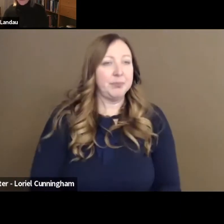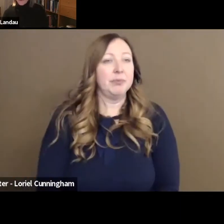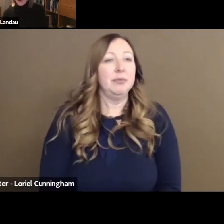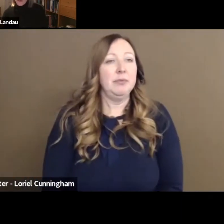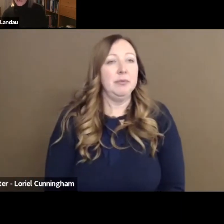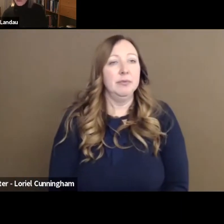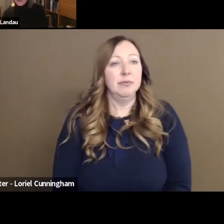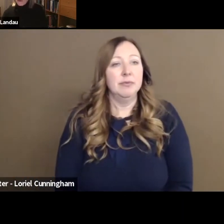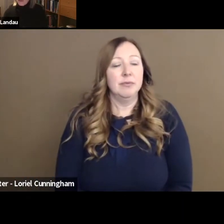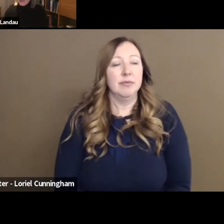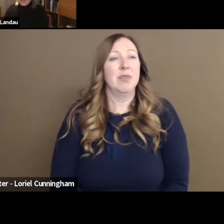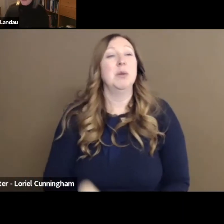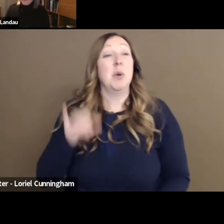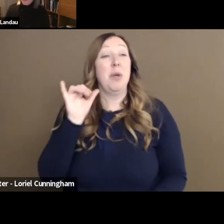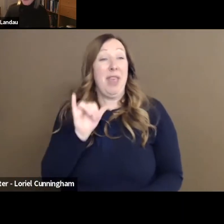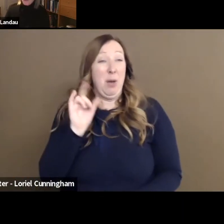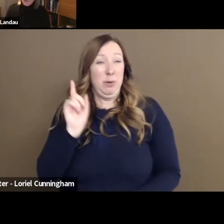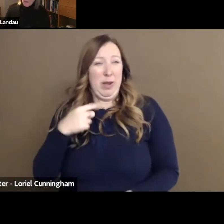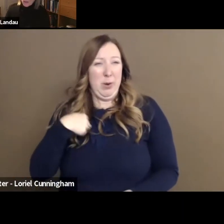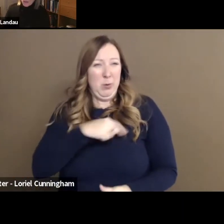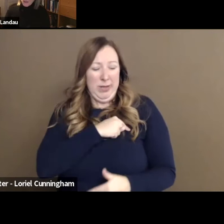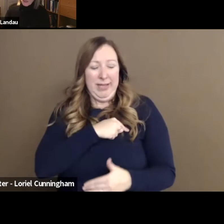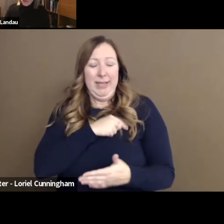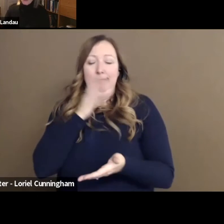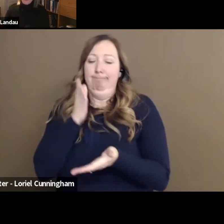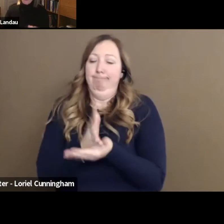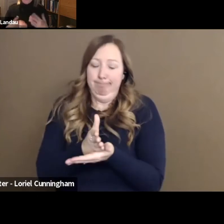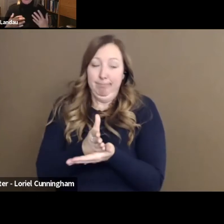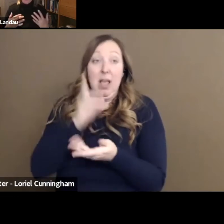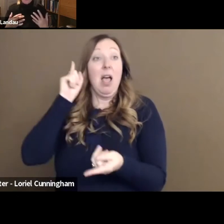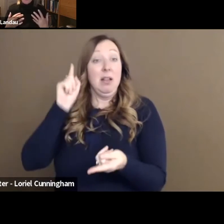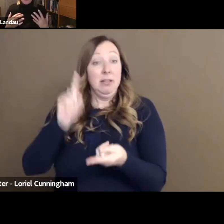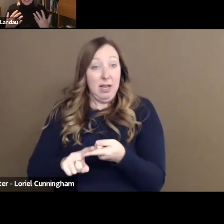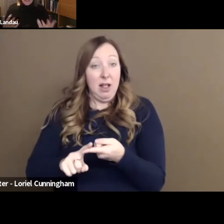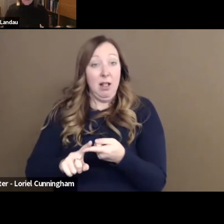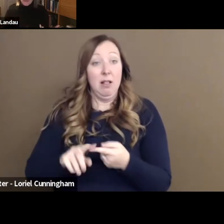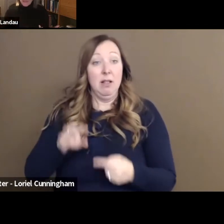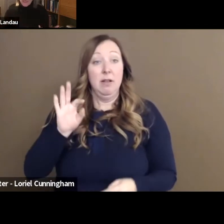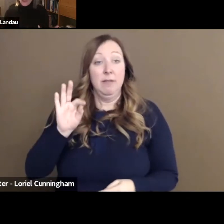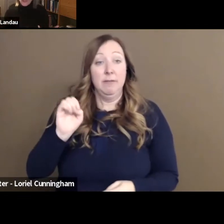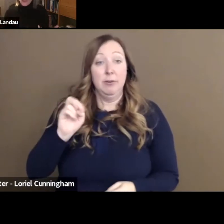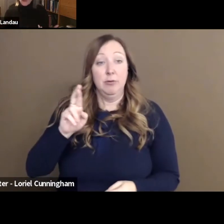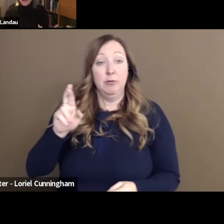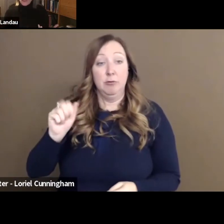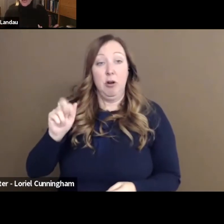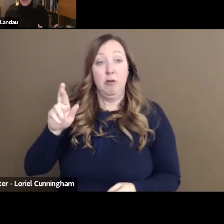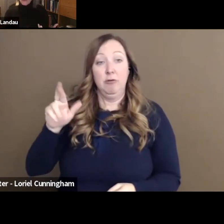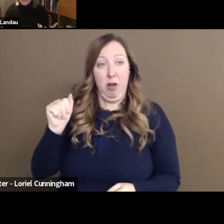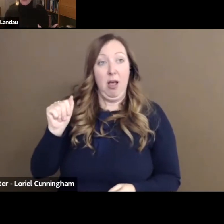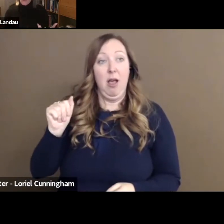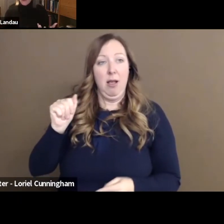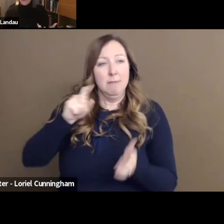ferrara came along and we worked on using slight modifications